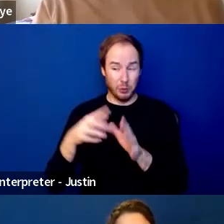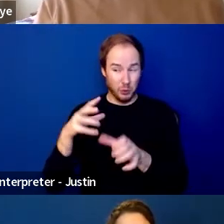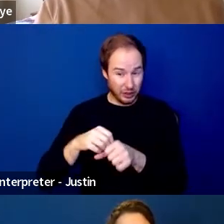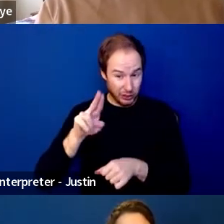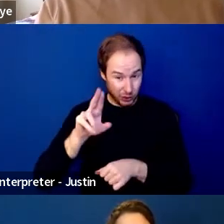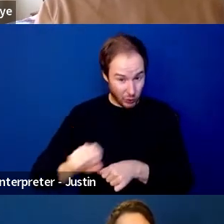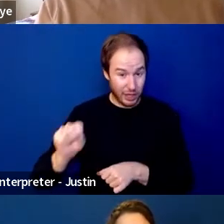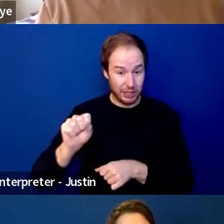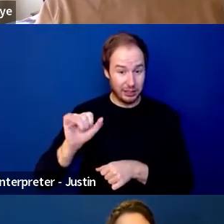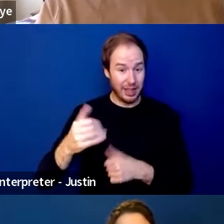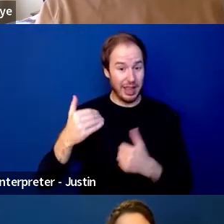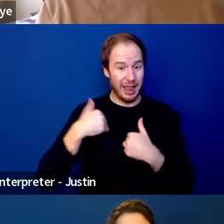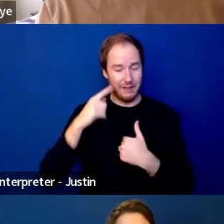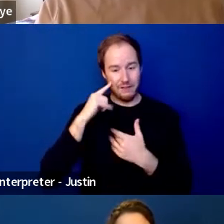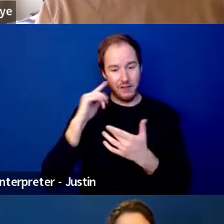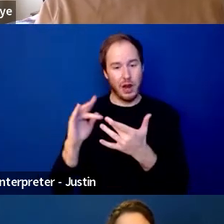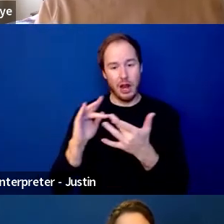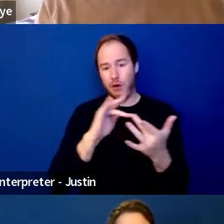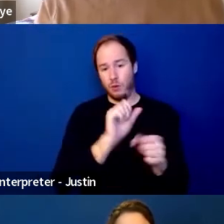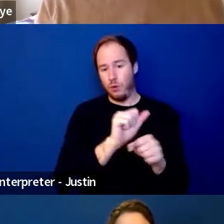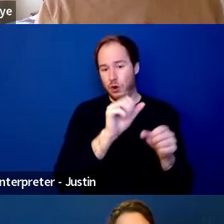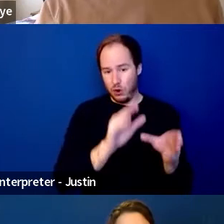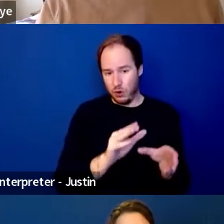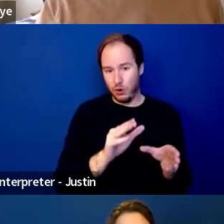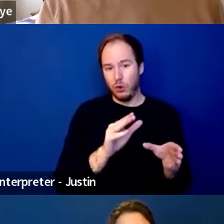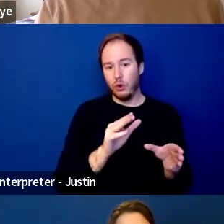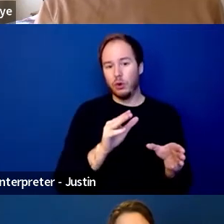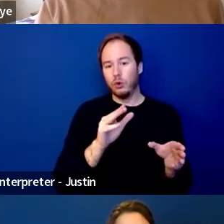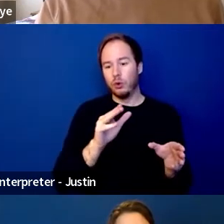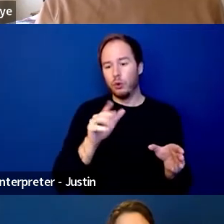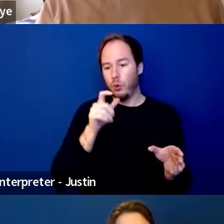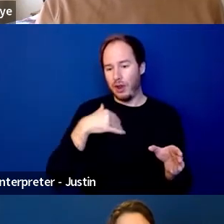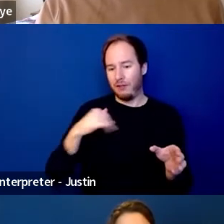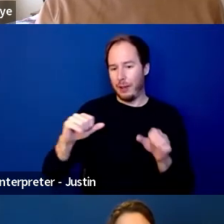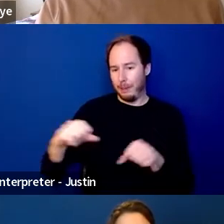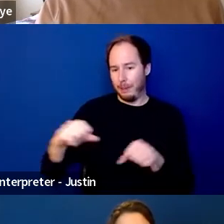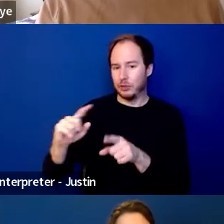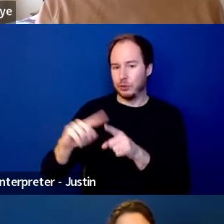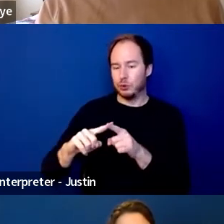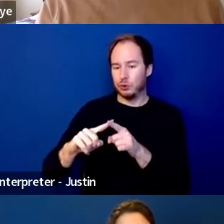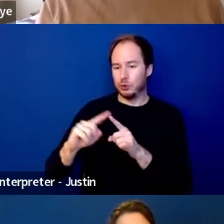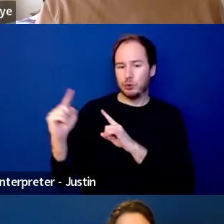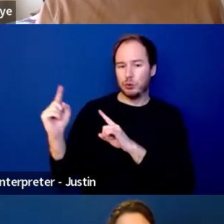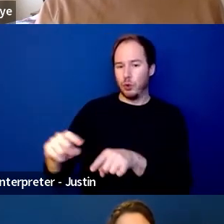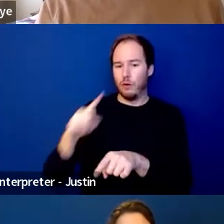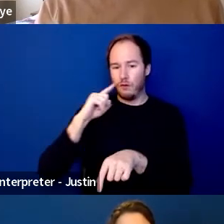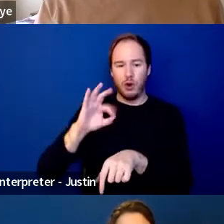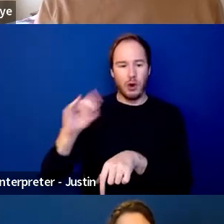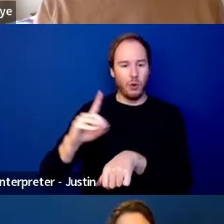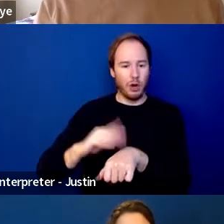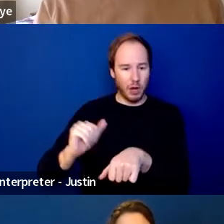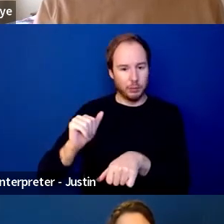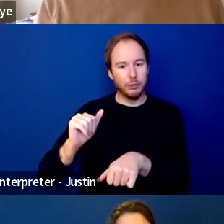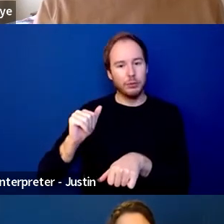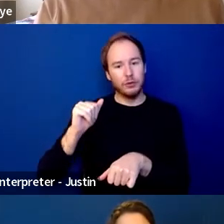of outreach workers working in that capacity from the level of a whole health system.